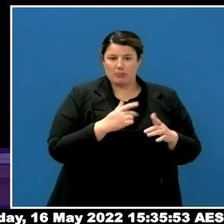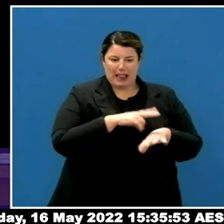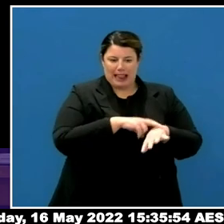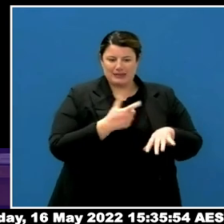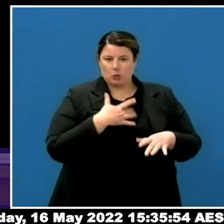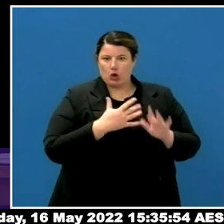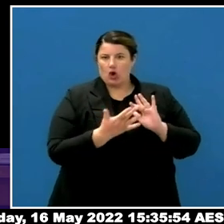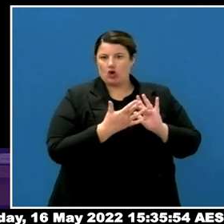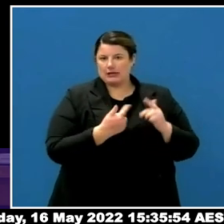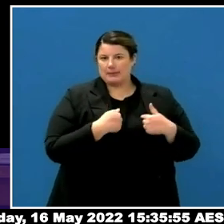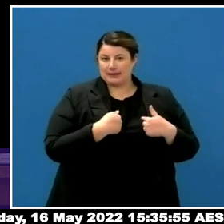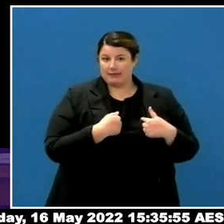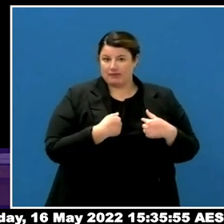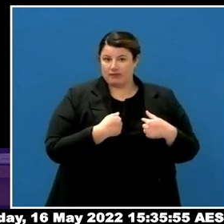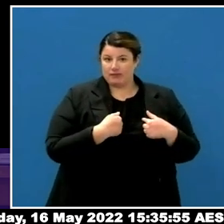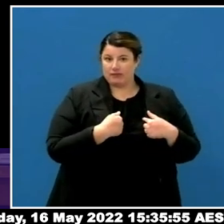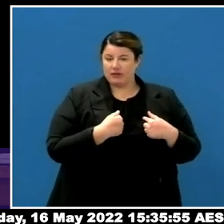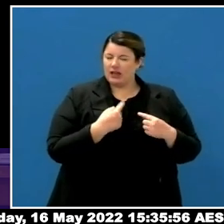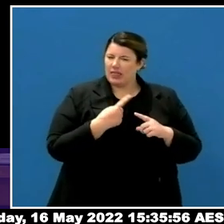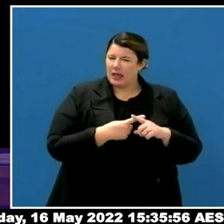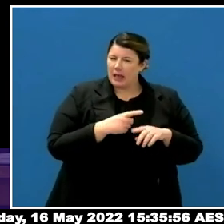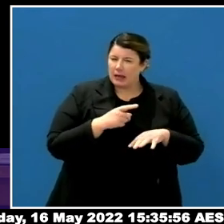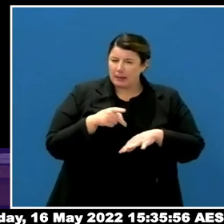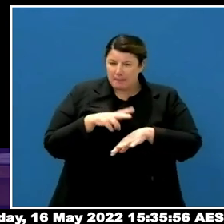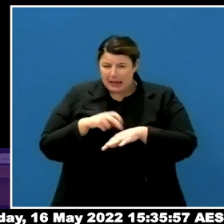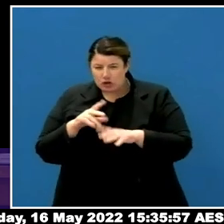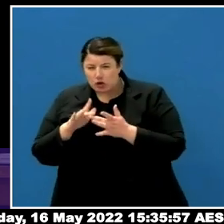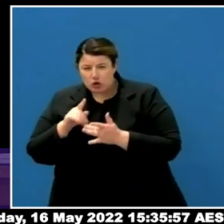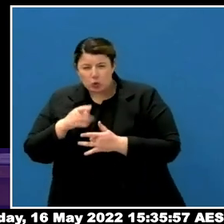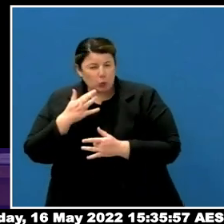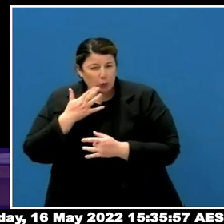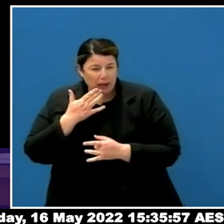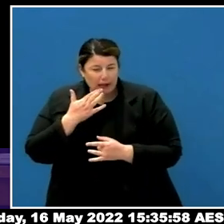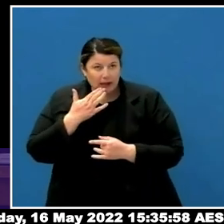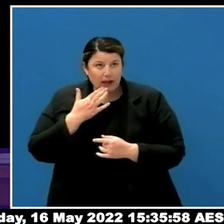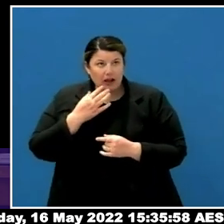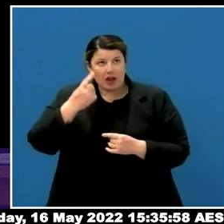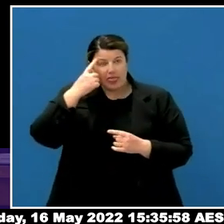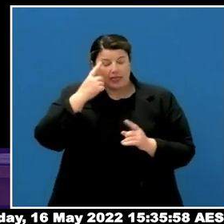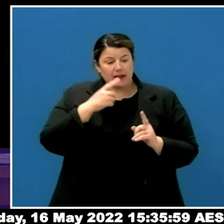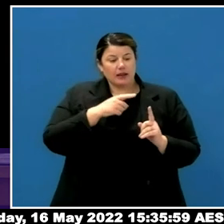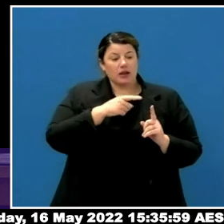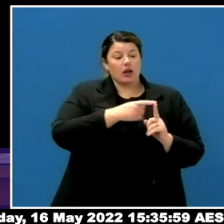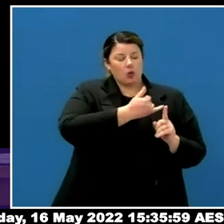What did they - SUZIE: It was probably the next afternoon so probably 24 hours later.